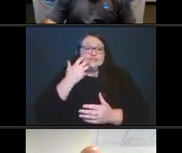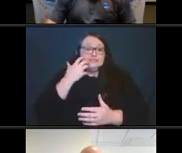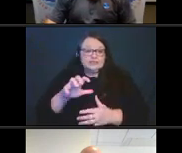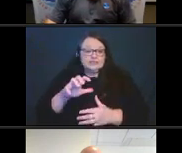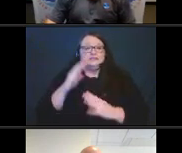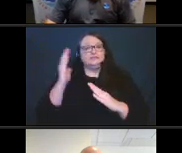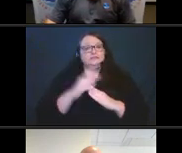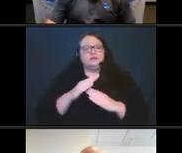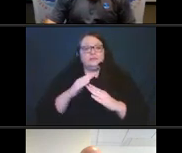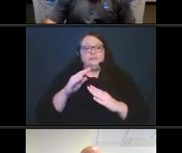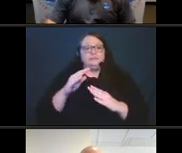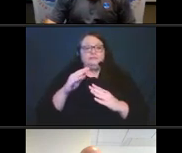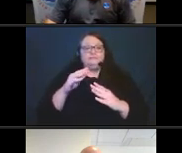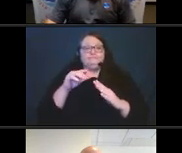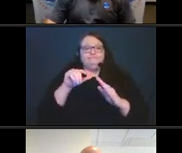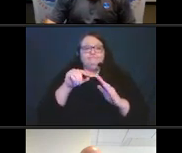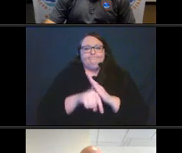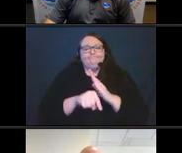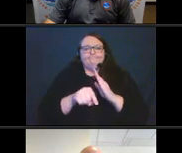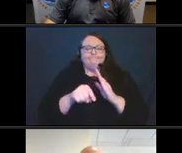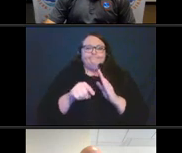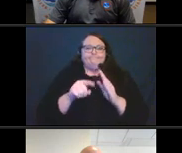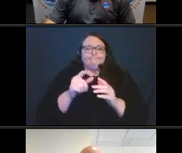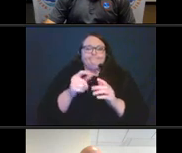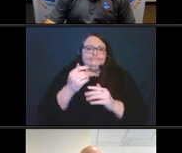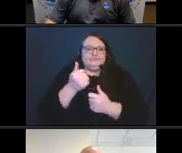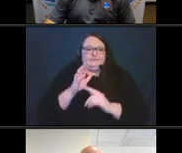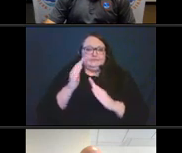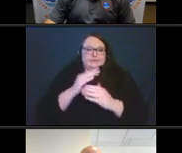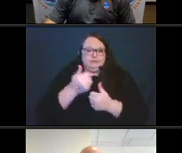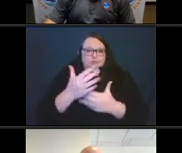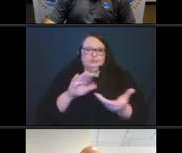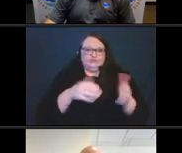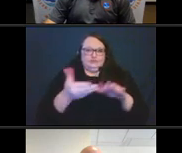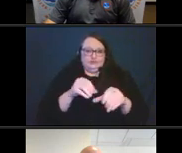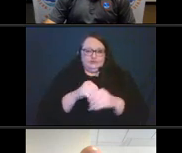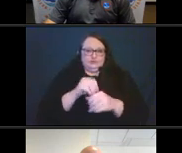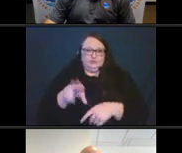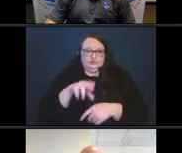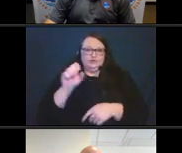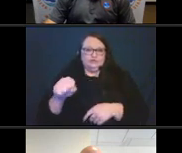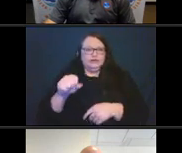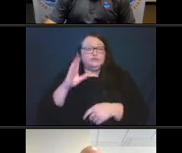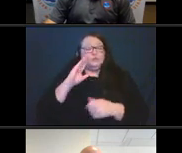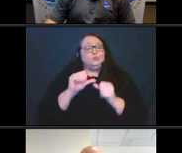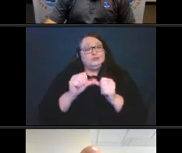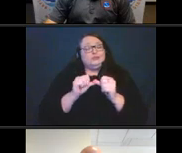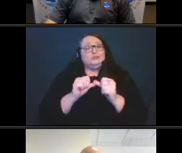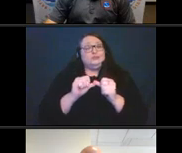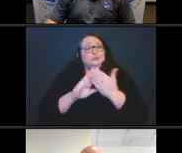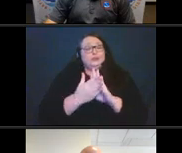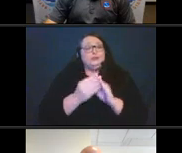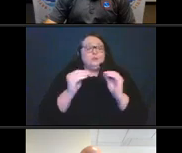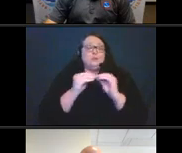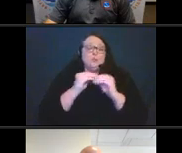is expected to continue increasing in frequency, intensity, and duration, with even less of that